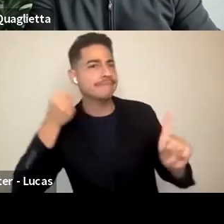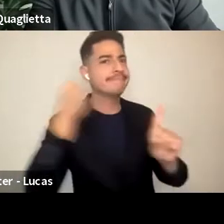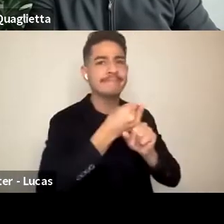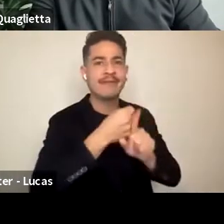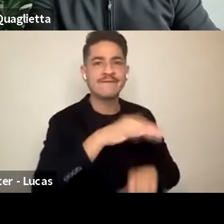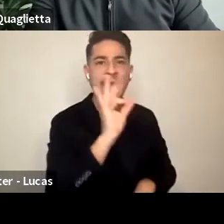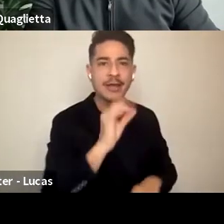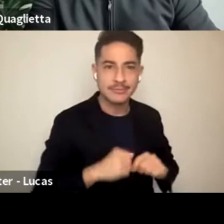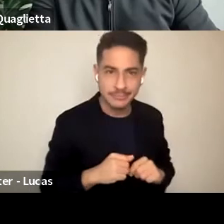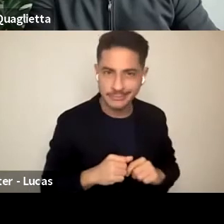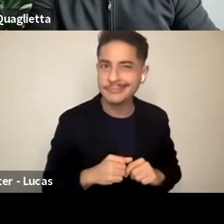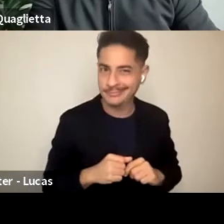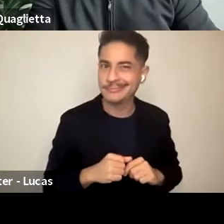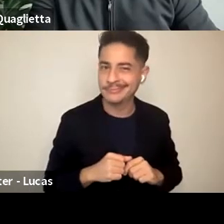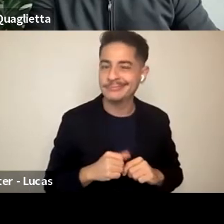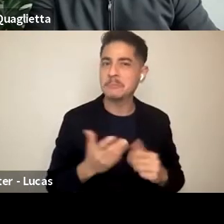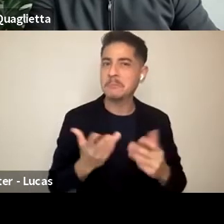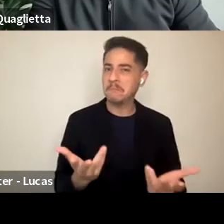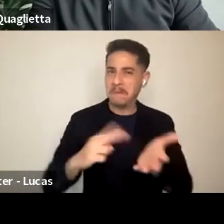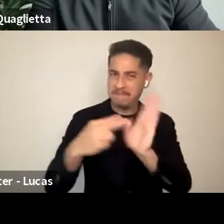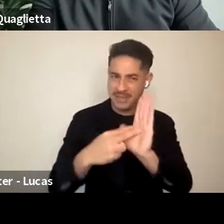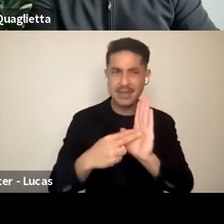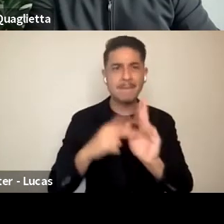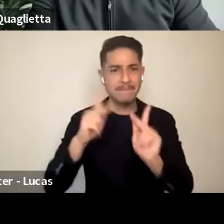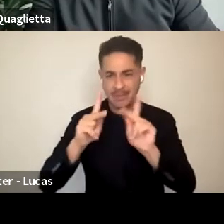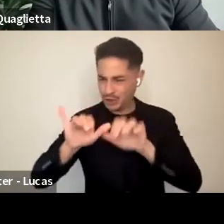And what I mean by that for discovery is your stuff being found.